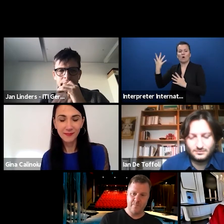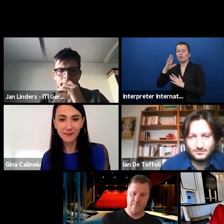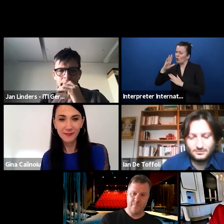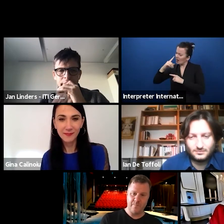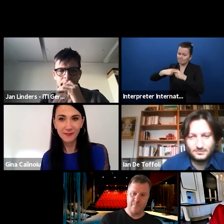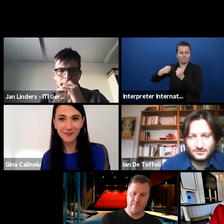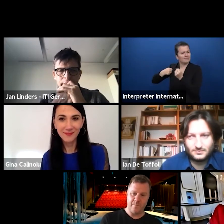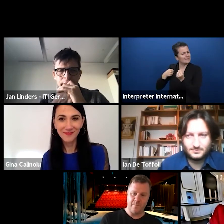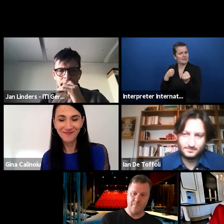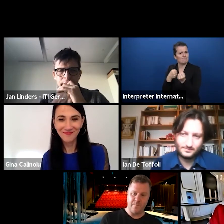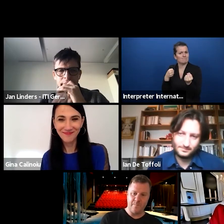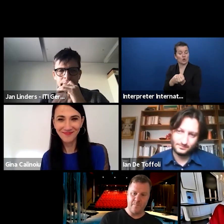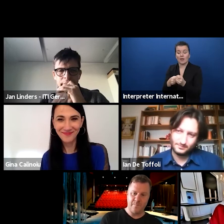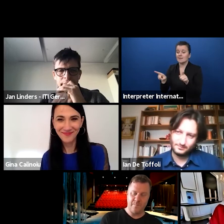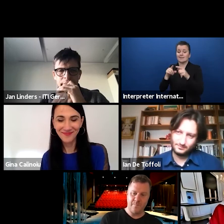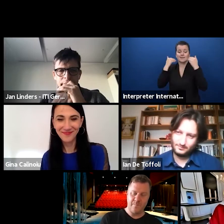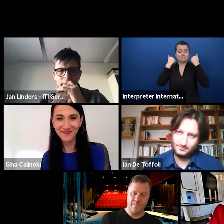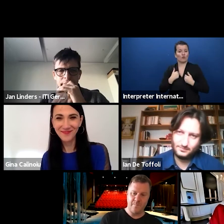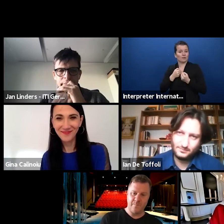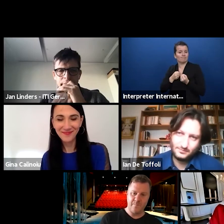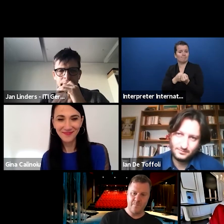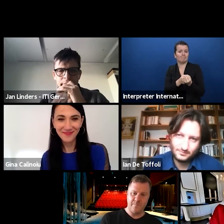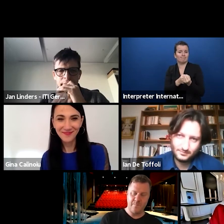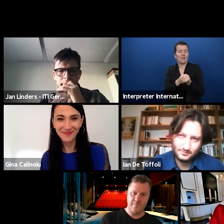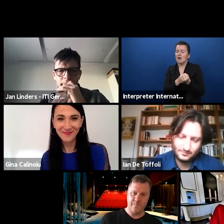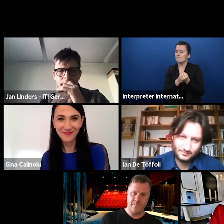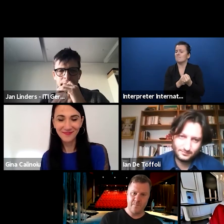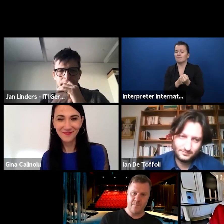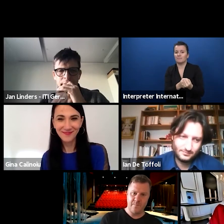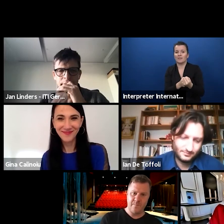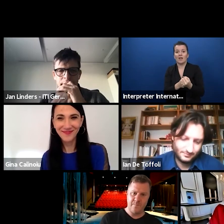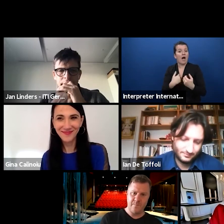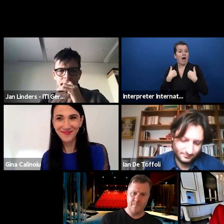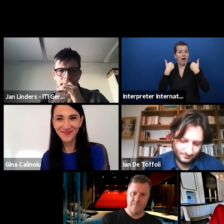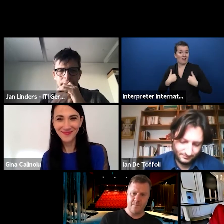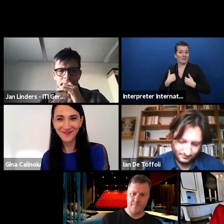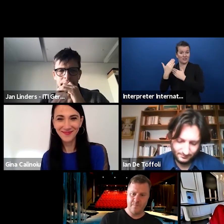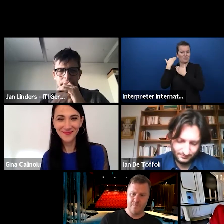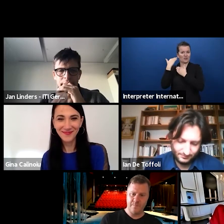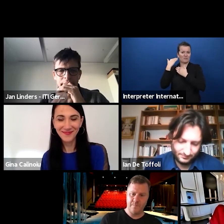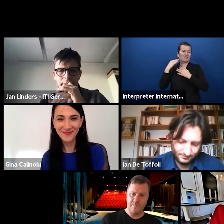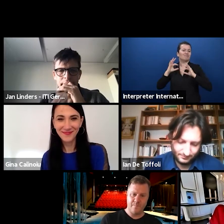on your side for this as long as I am in the pose that I'm currently in but hopefully we